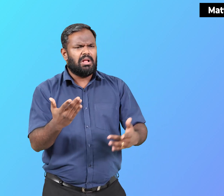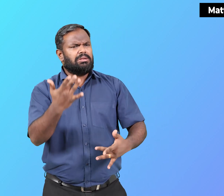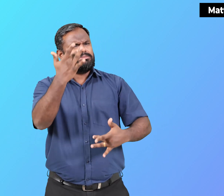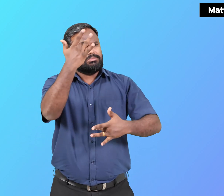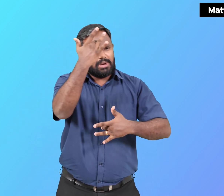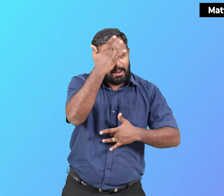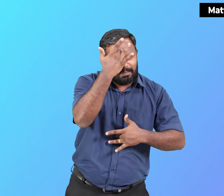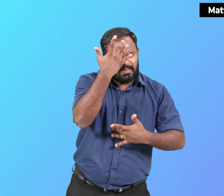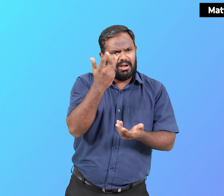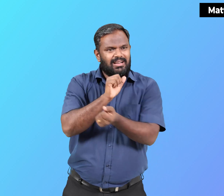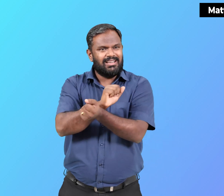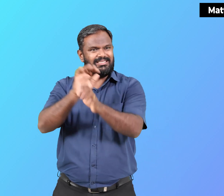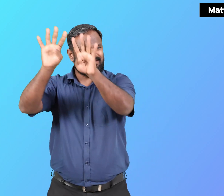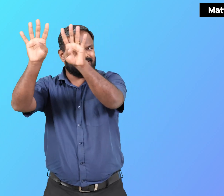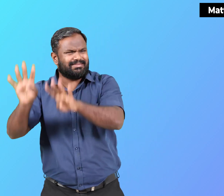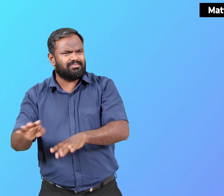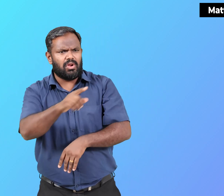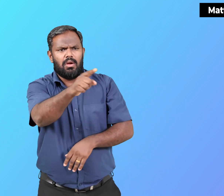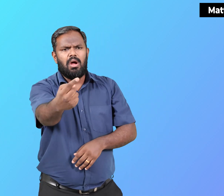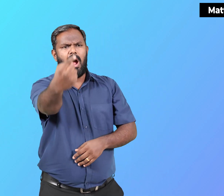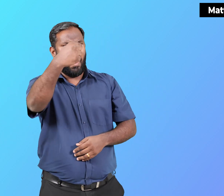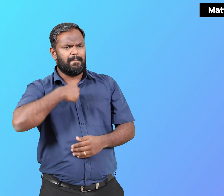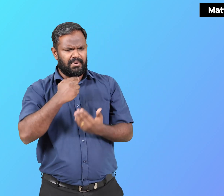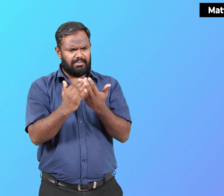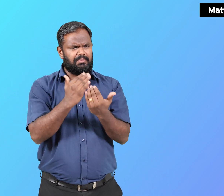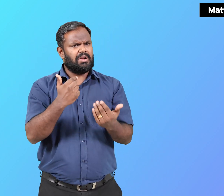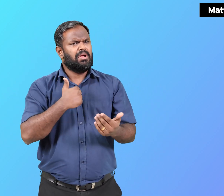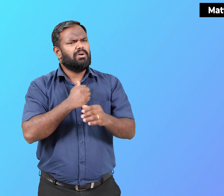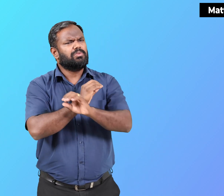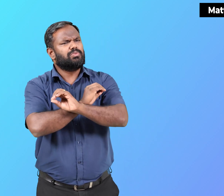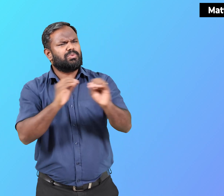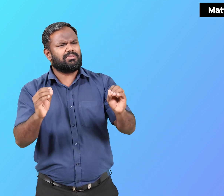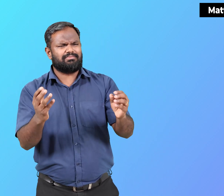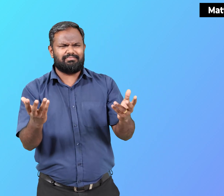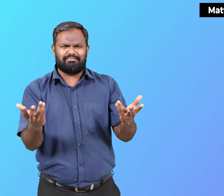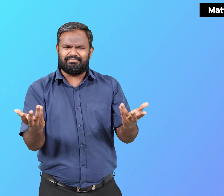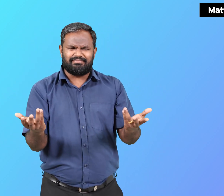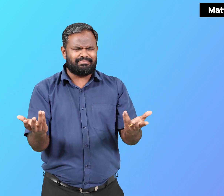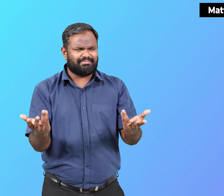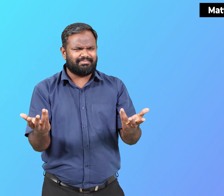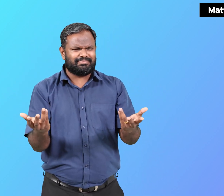When I was sick and in prison, you did not care for me.’